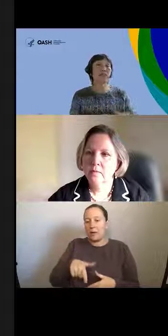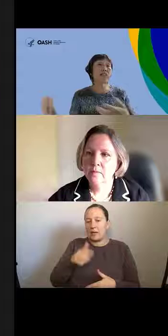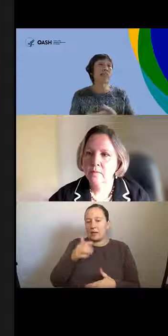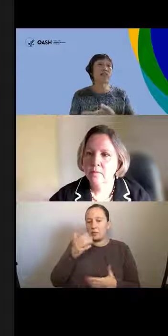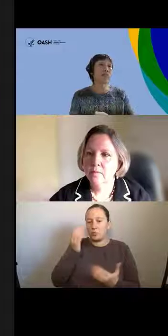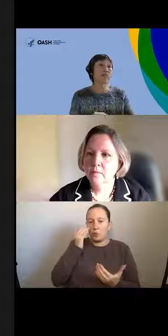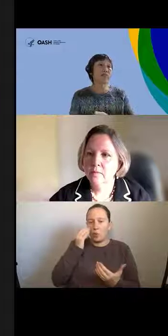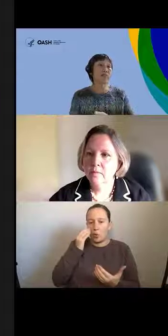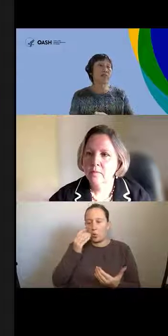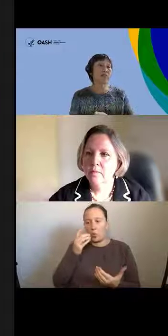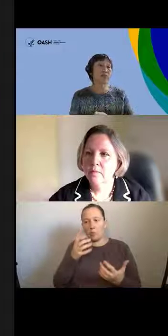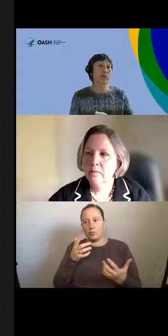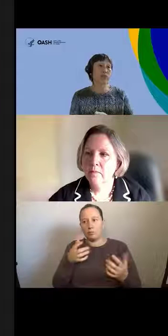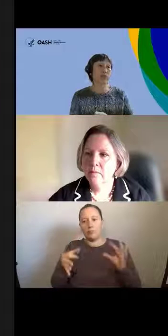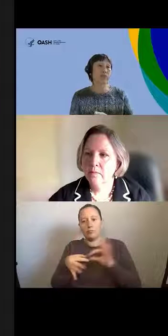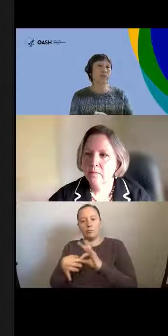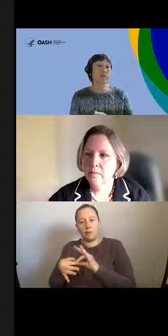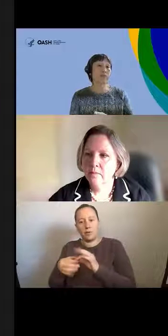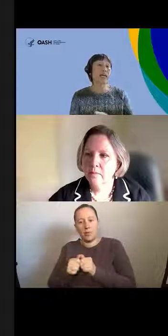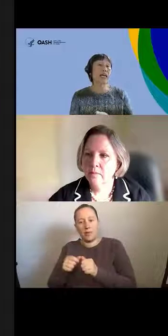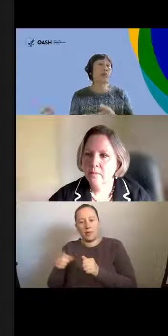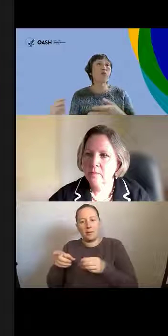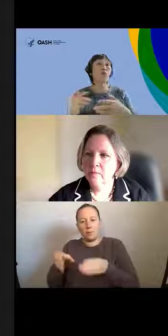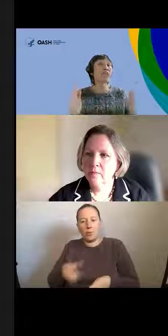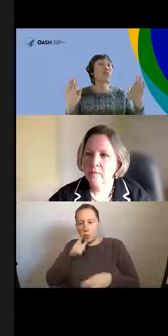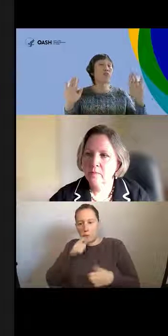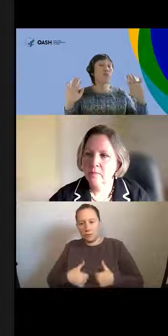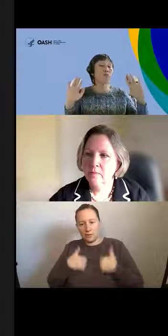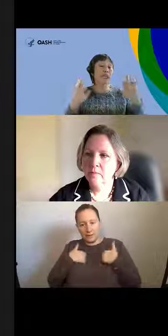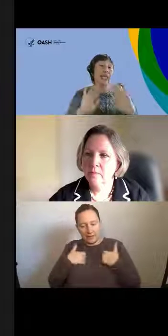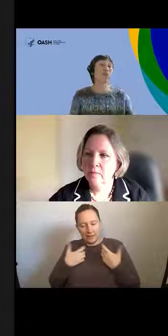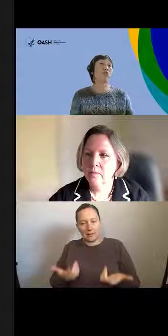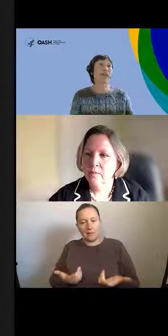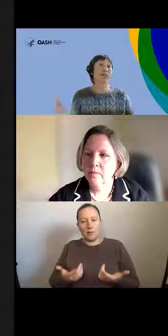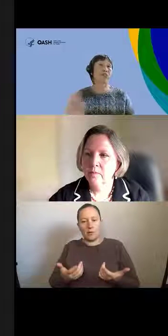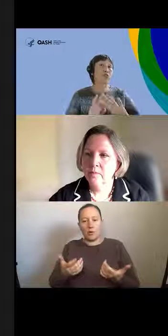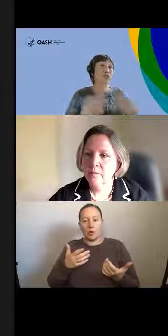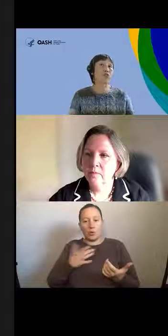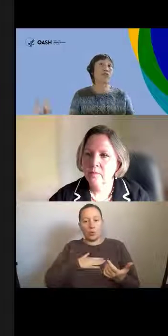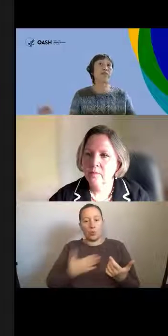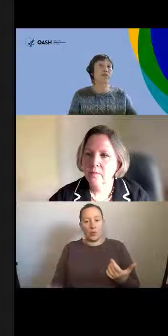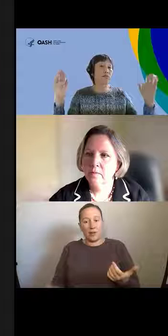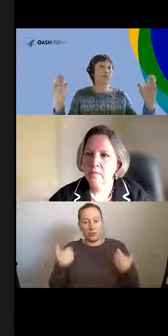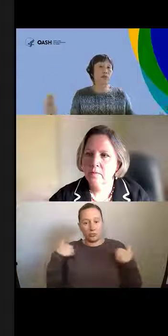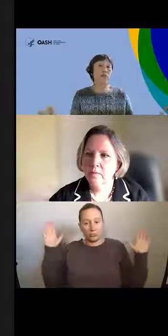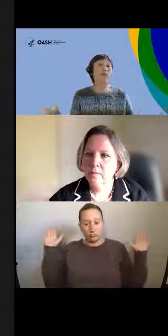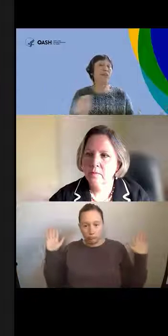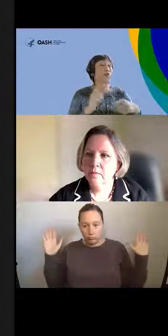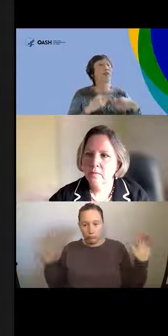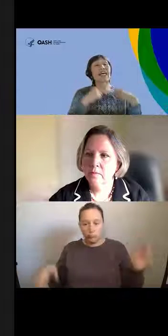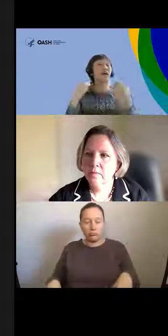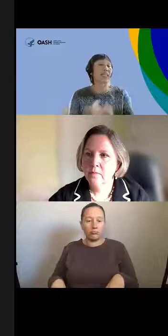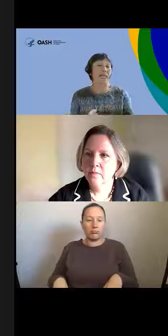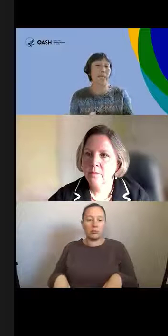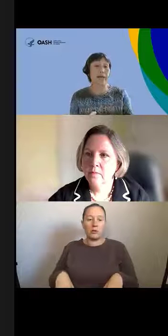to link it with living individuals, and you're willing to relinquish all that, strip it to a point that you cannot link back.